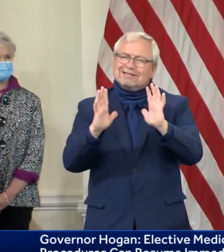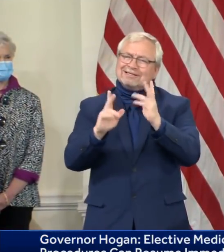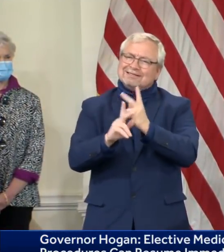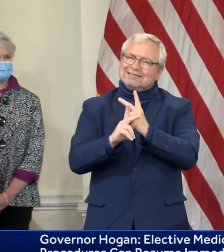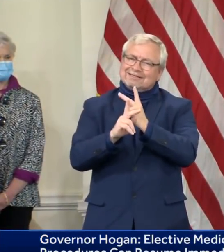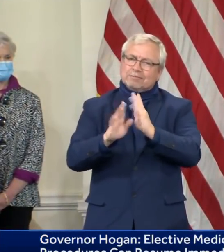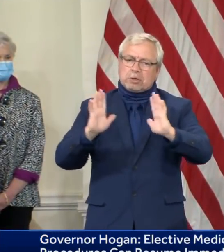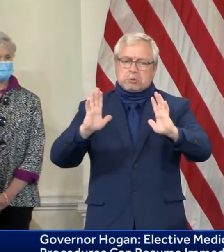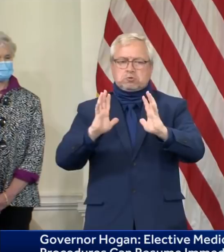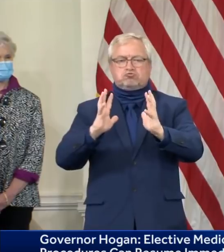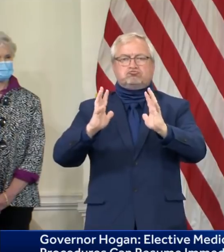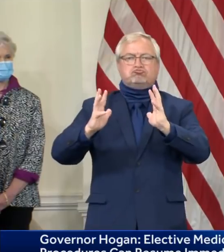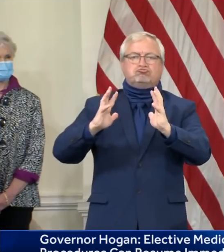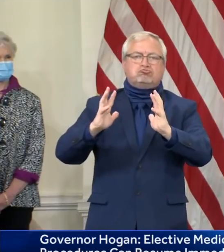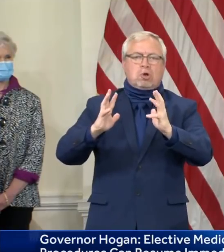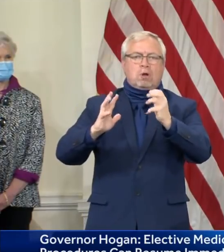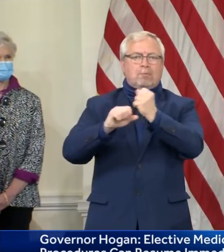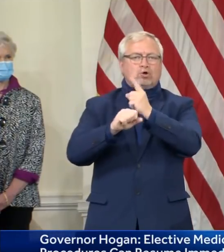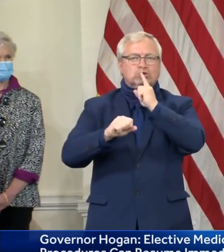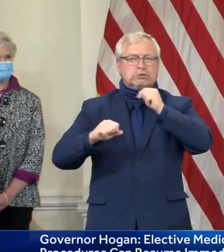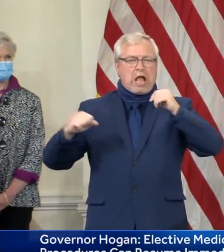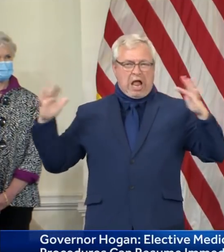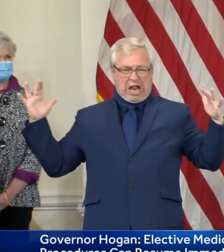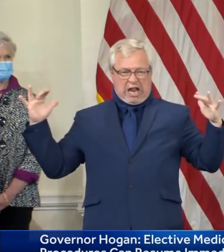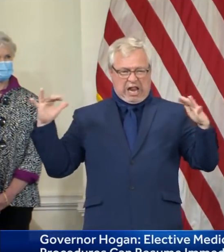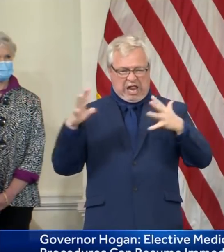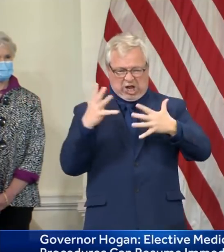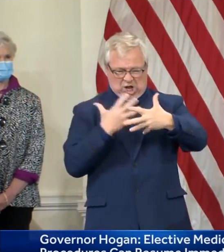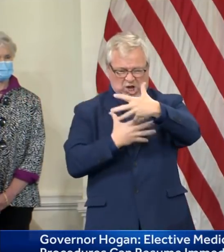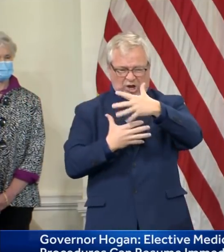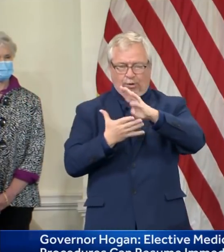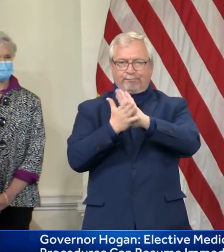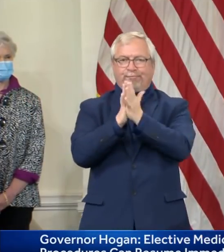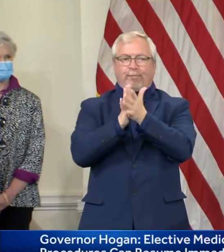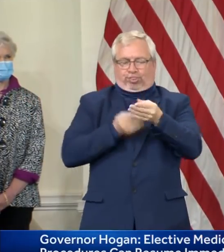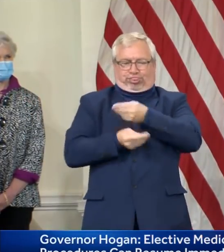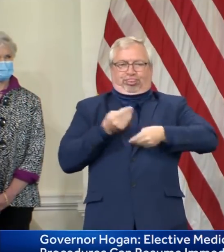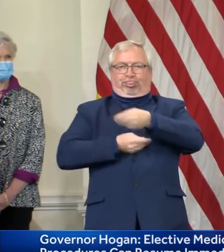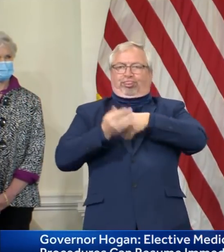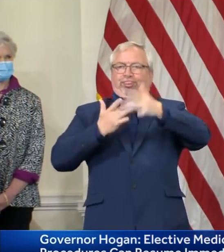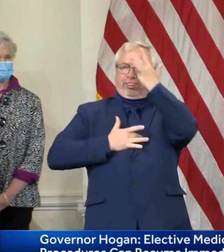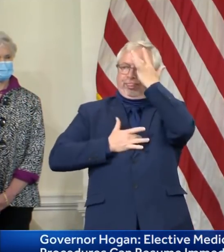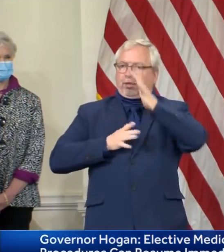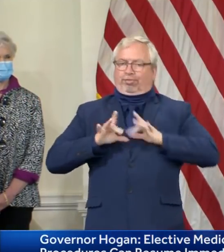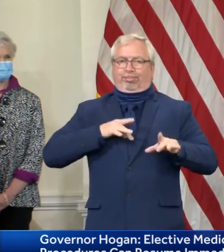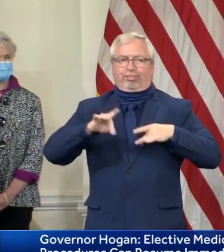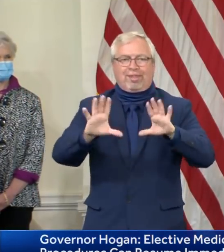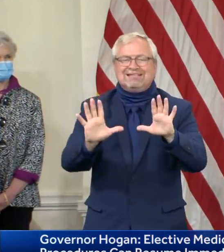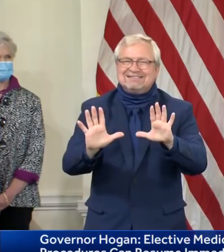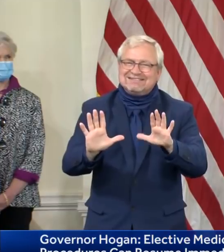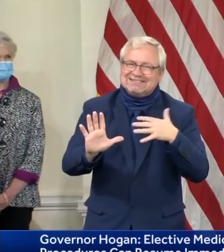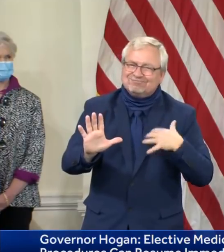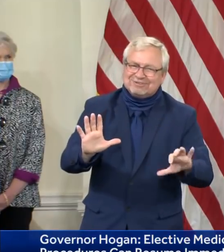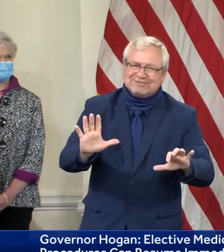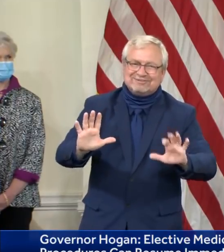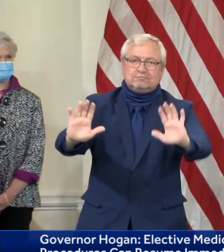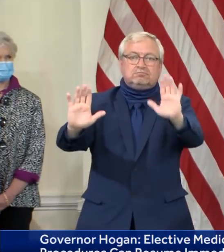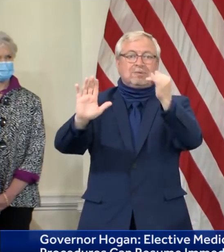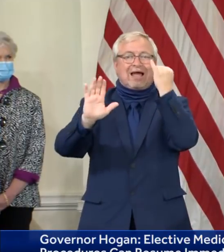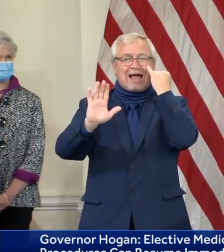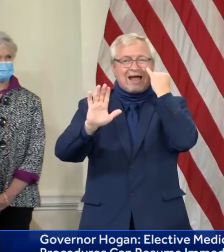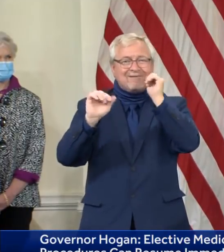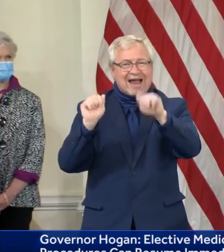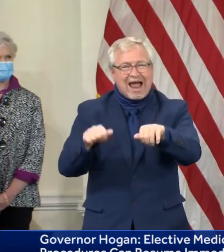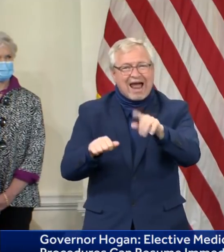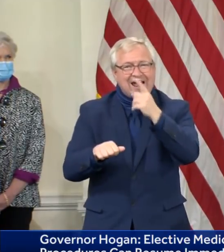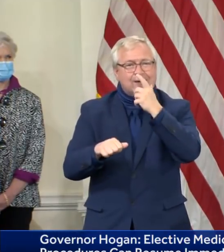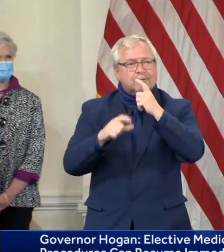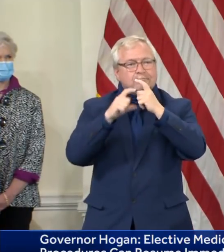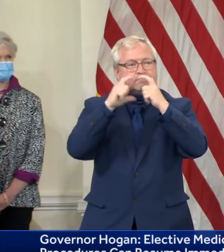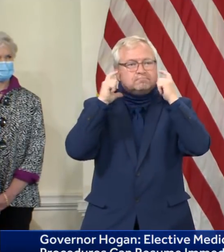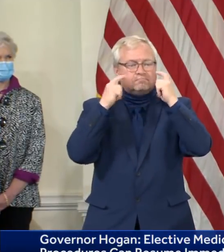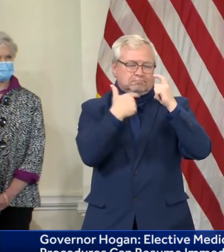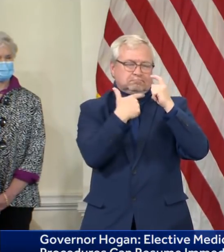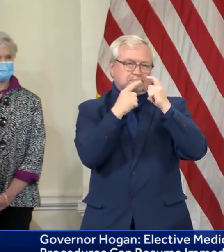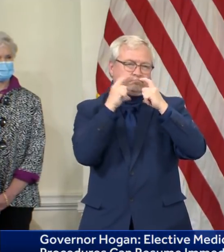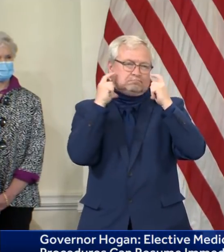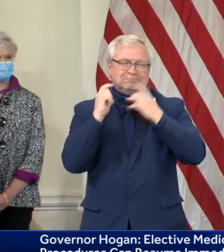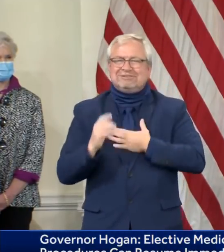WHEN WE CONGREGATE, WE NEED TO DO SO IN SMALL GROUP SETTINGS, SO THIS VIRUS DOES NOT HAVE A CHANCE TO SPREAD AMONGST US EASILY.